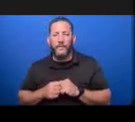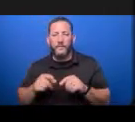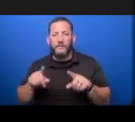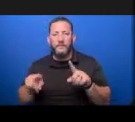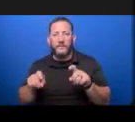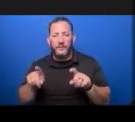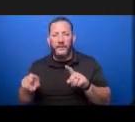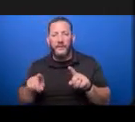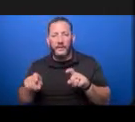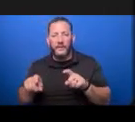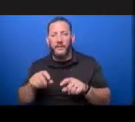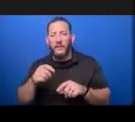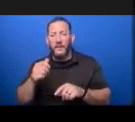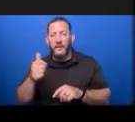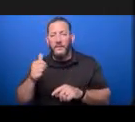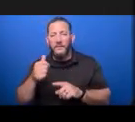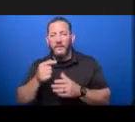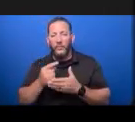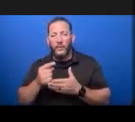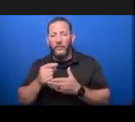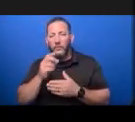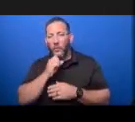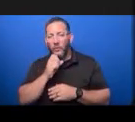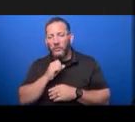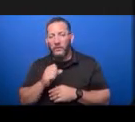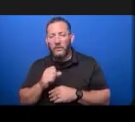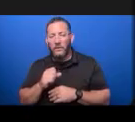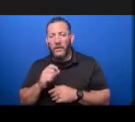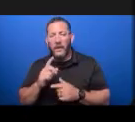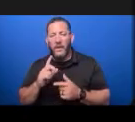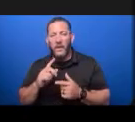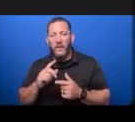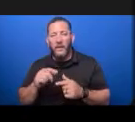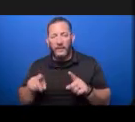weeks old, kicking, kicking, kicking, and then